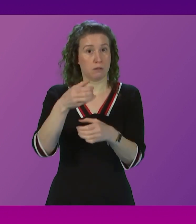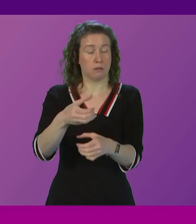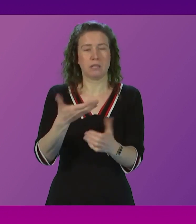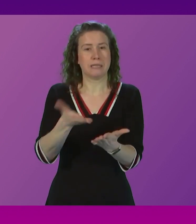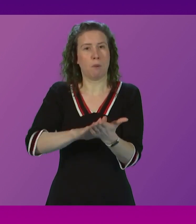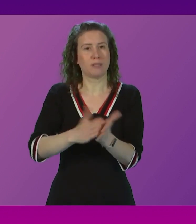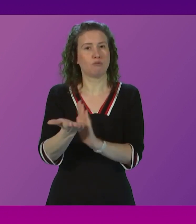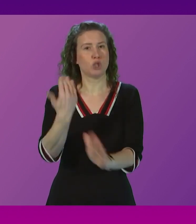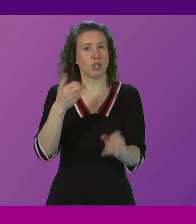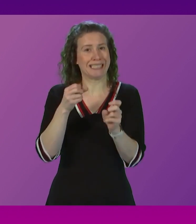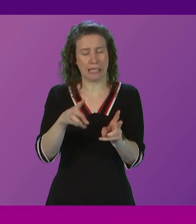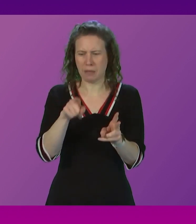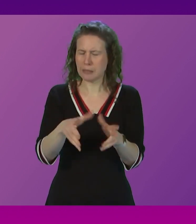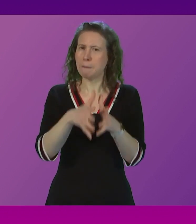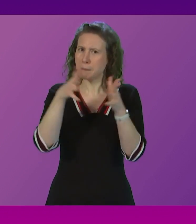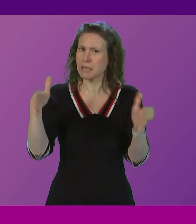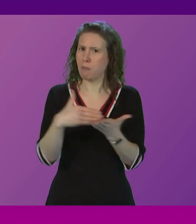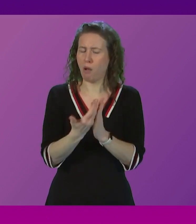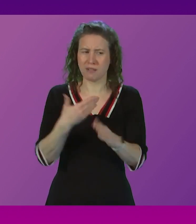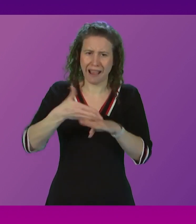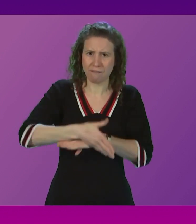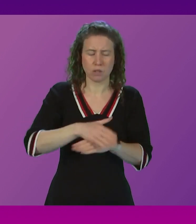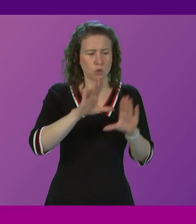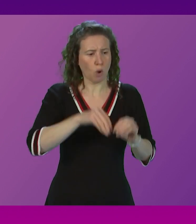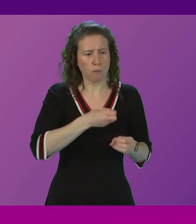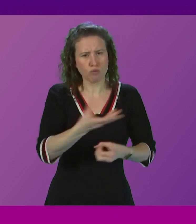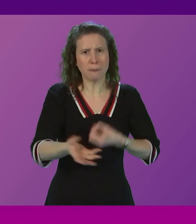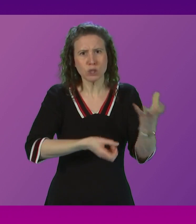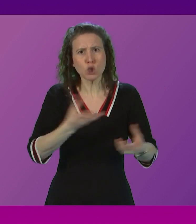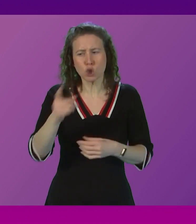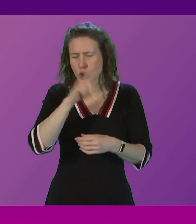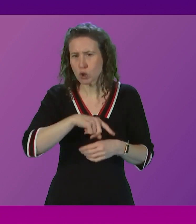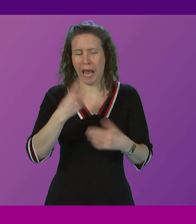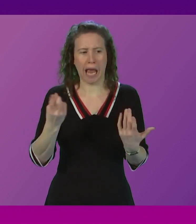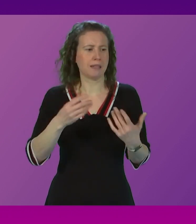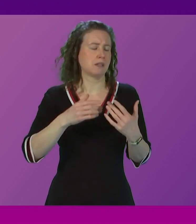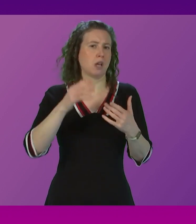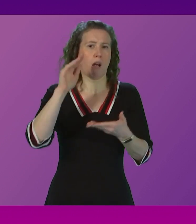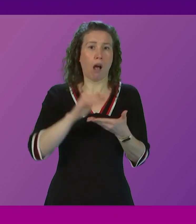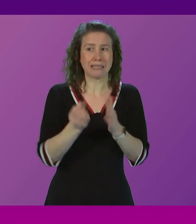major part of our efforts to reduce litter, cut emissions and build a more circular economy. Good